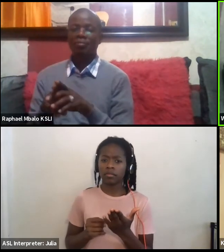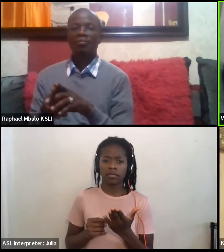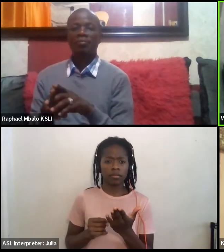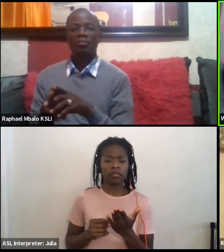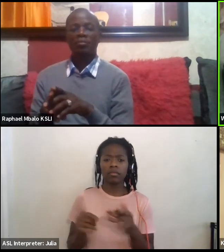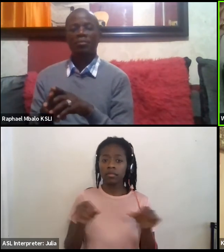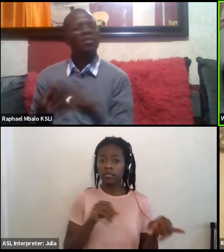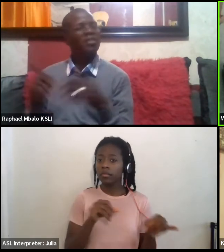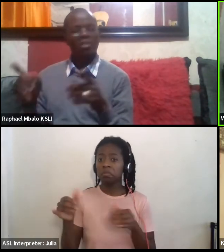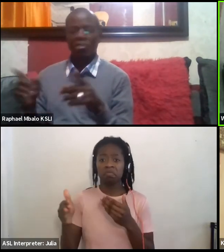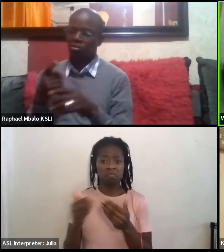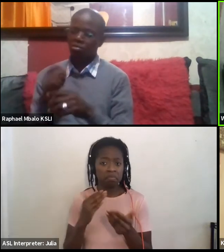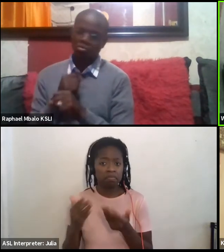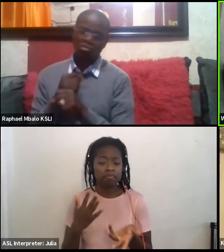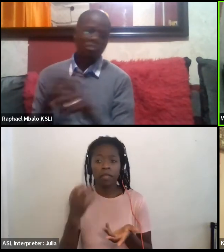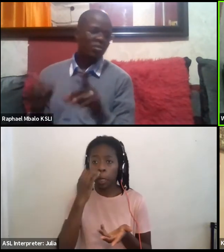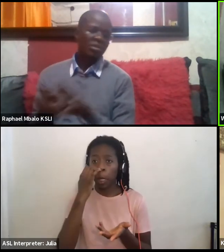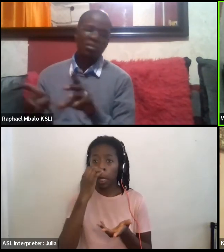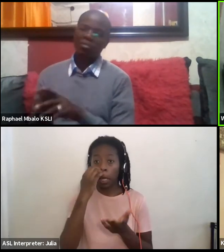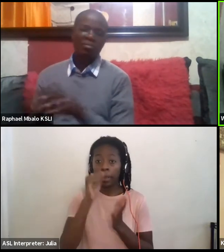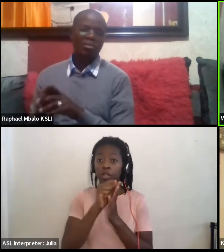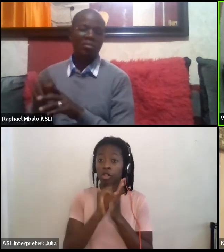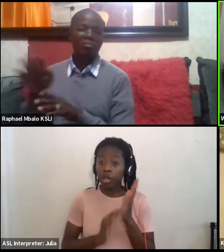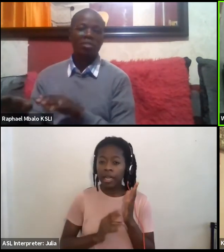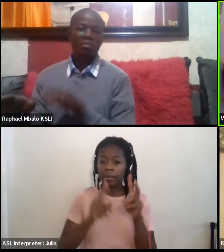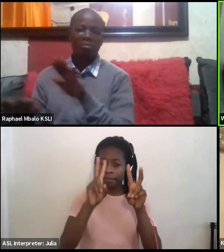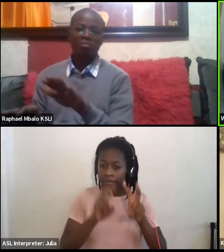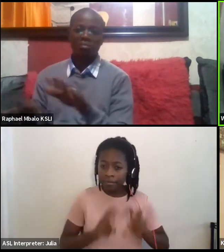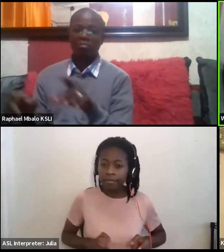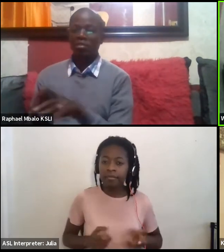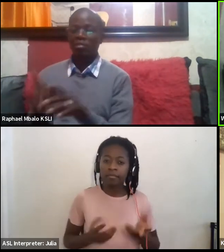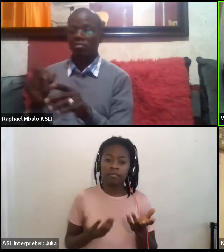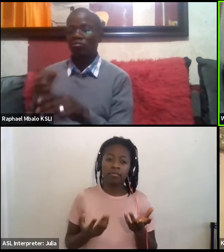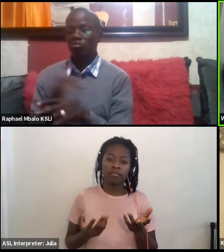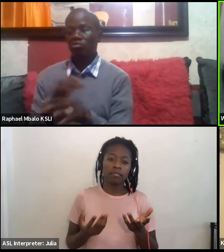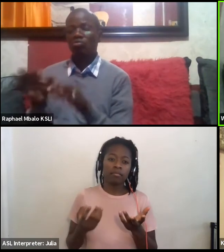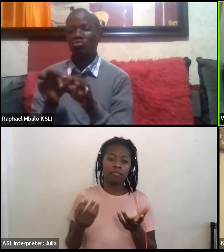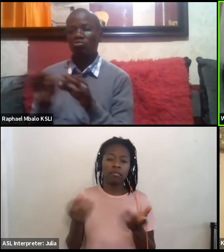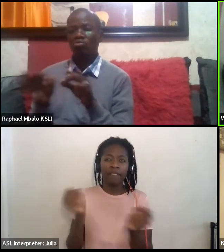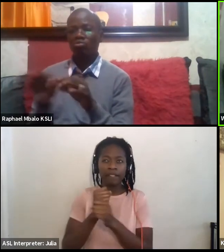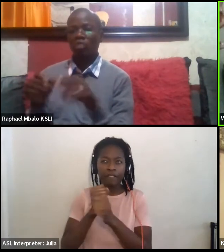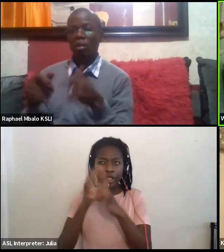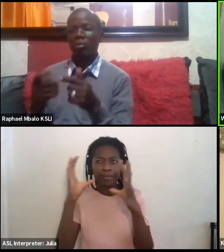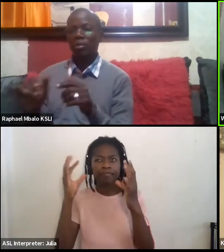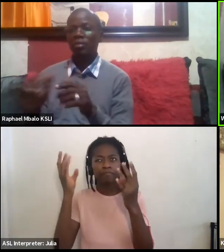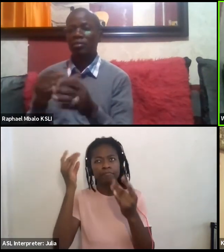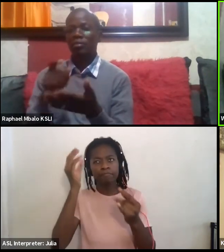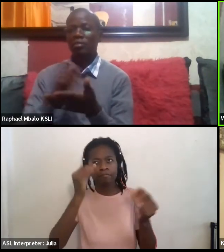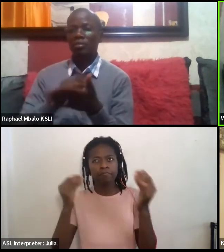whether it's breaking down the script, thinking of the vision, thinking of production design,